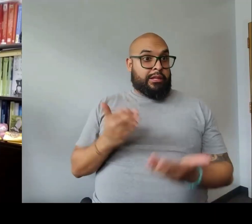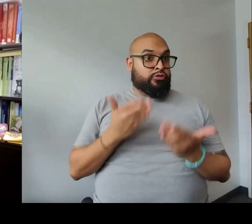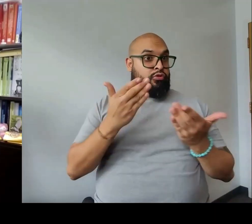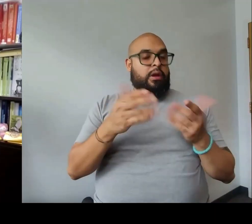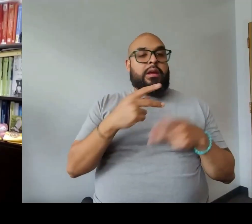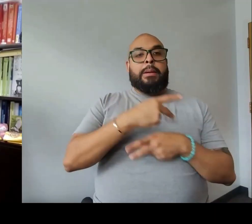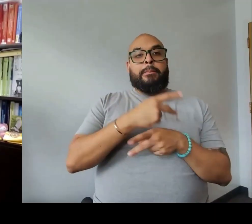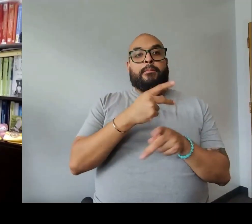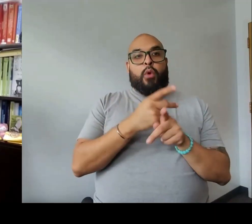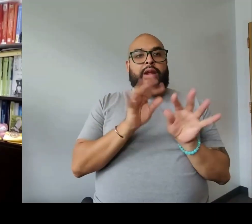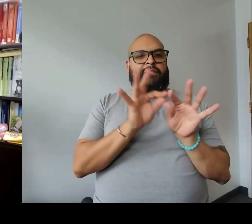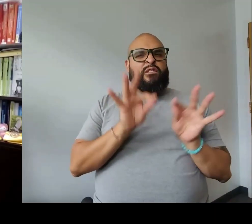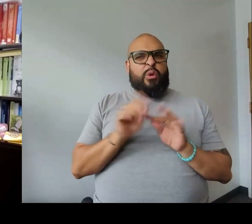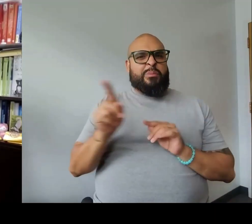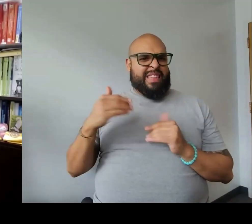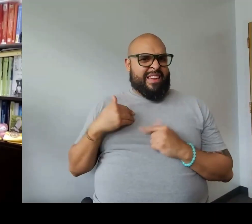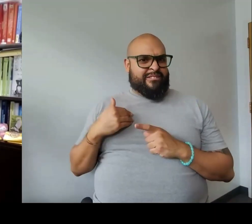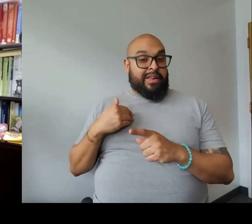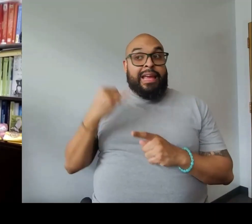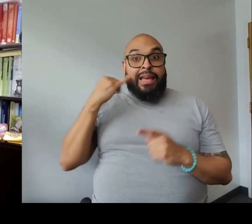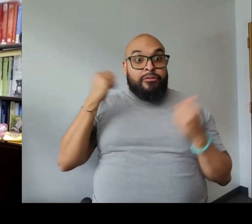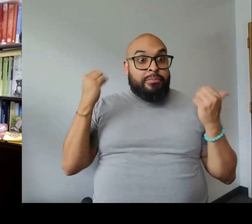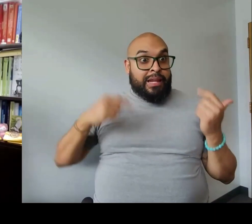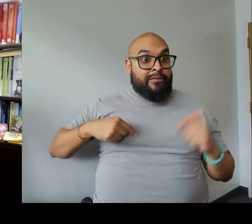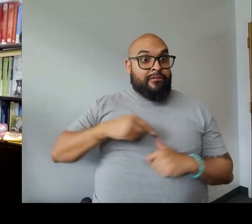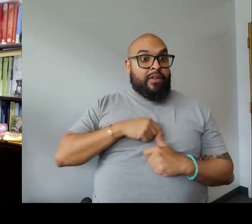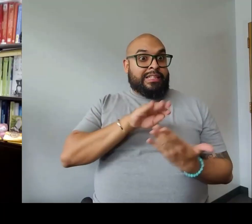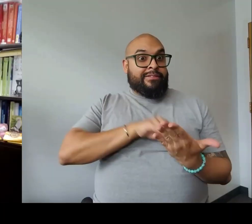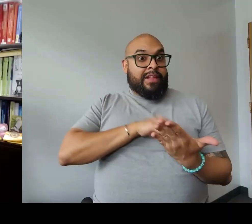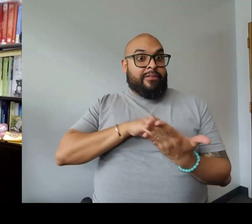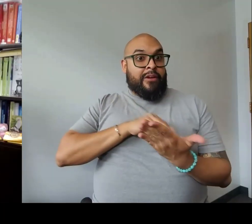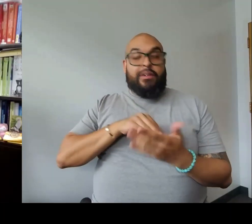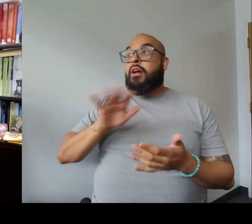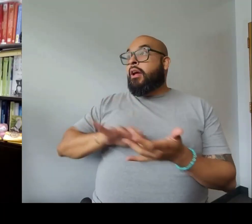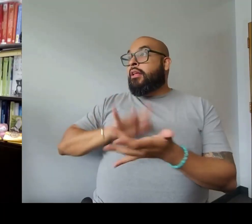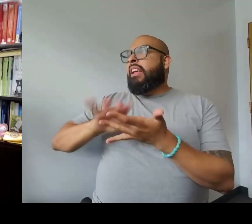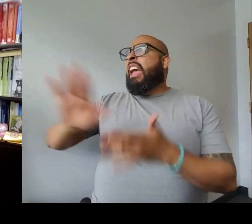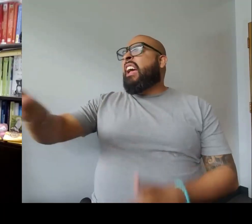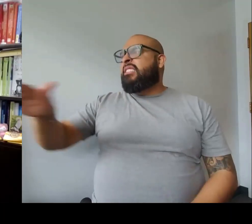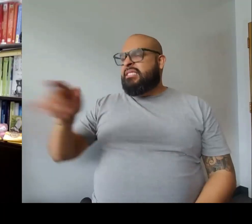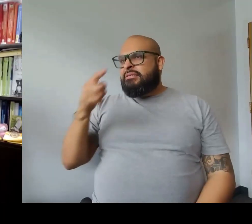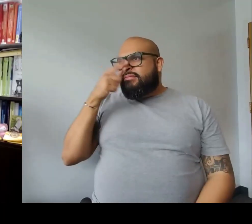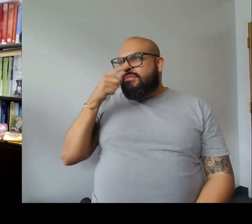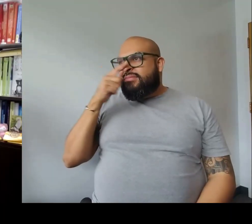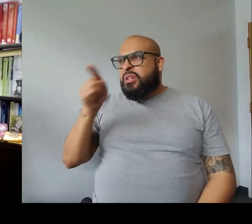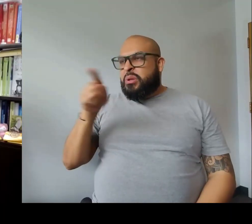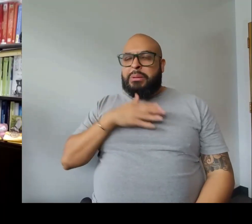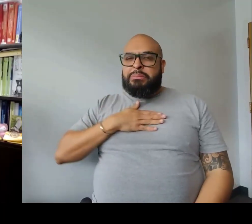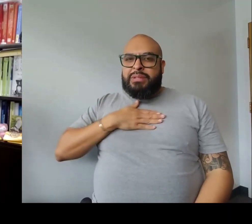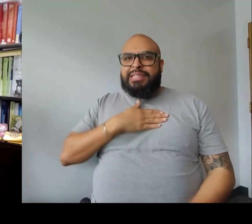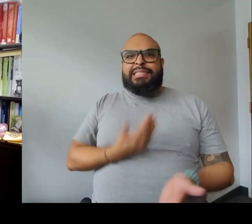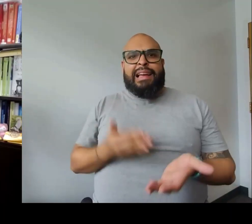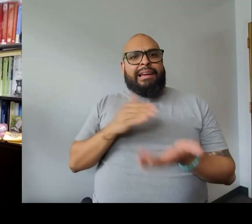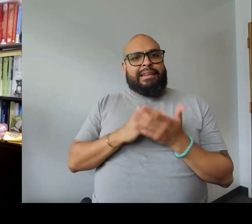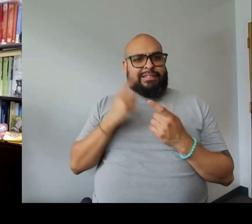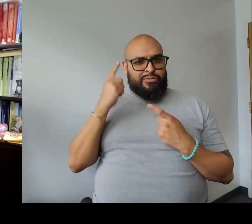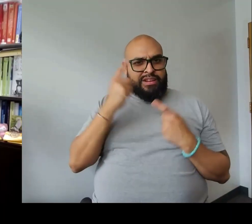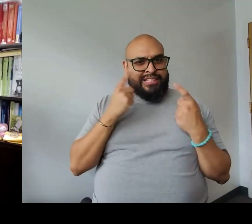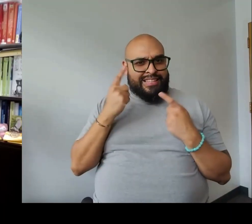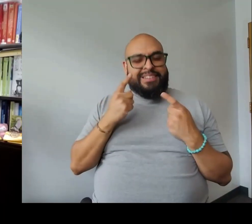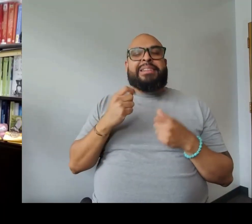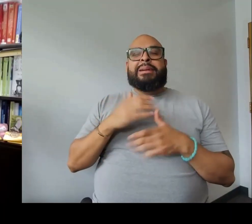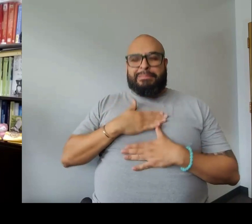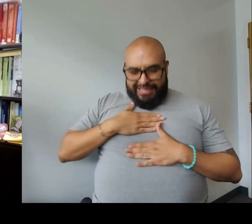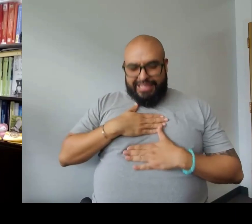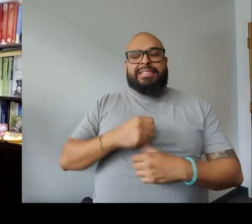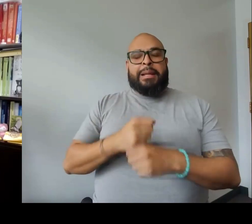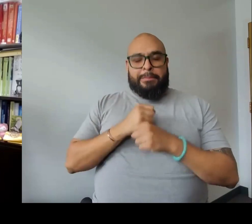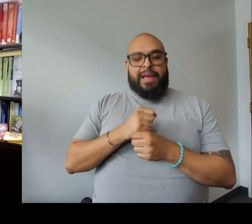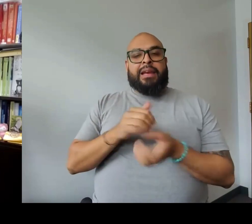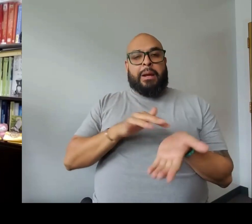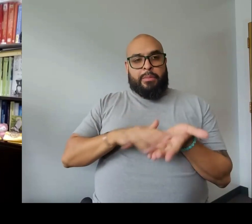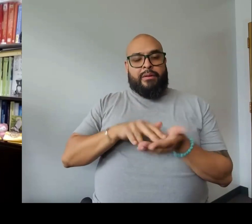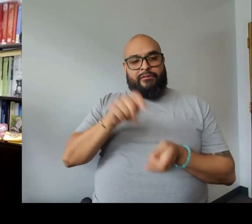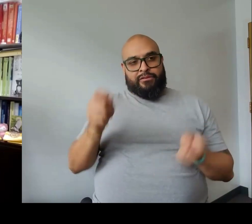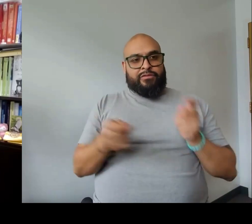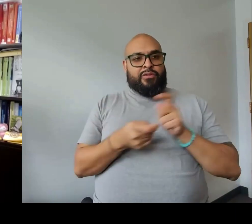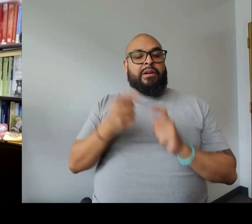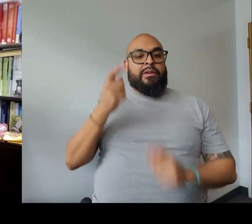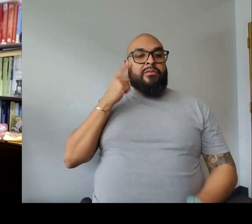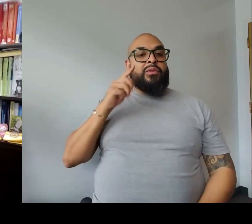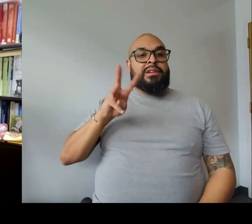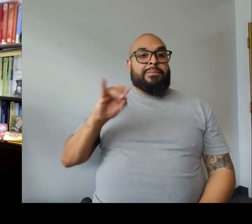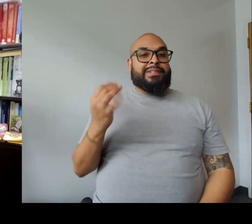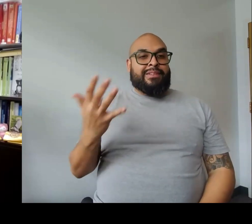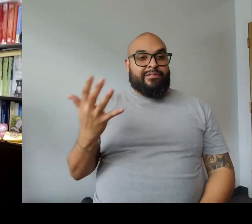I'm hoping if many of us fill out this form and reach out and say, hey, please reconsider and please do make a Braille adaptation for the WJ5, just like you did for the WJ4, that would be wonderful.